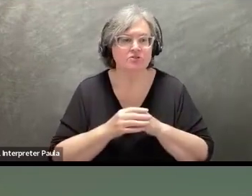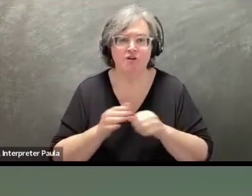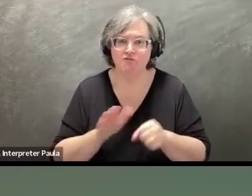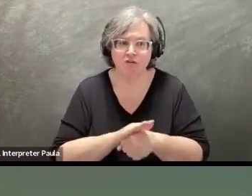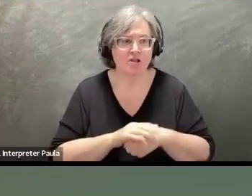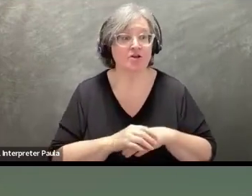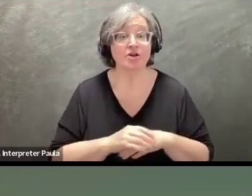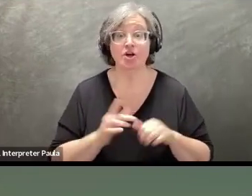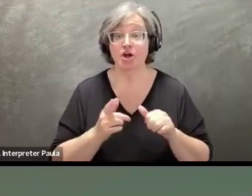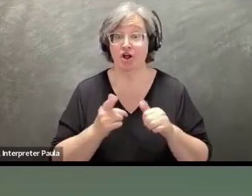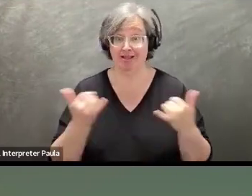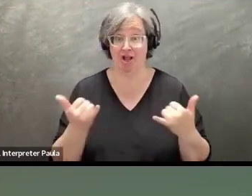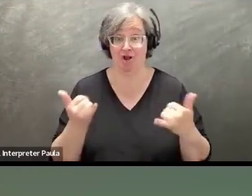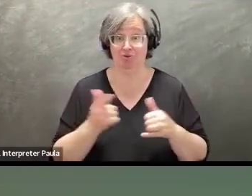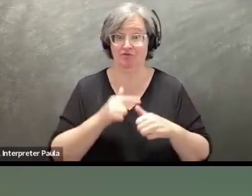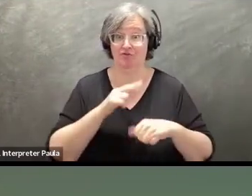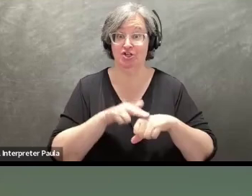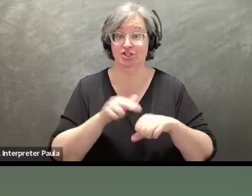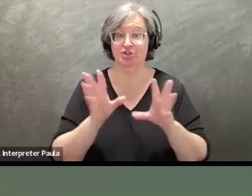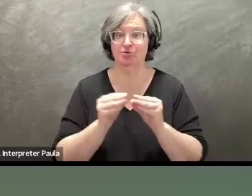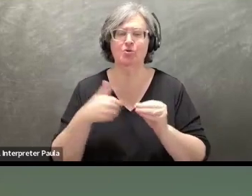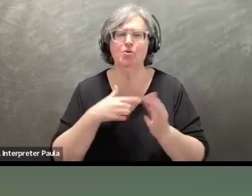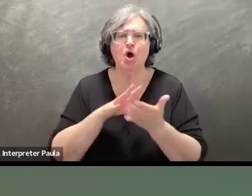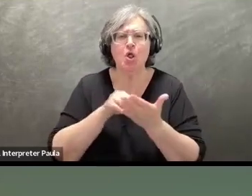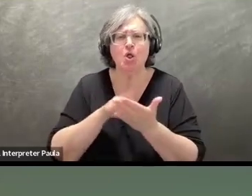national webinar, we seek to learn from disability advocates